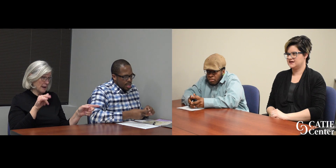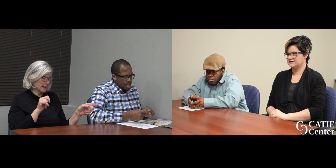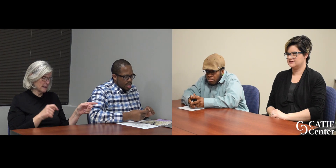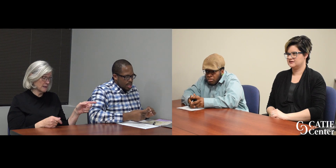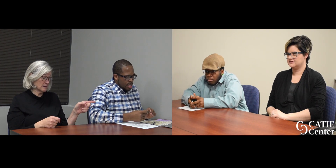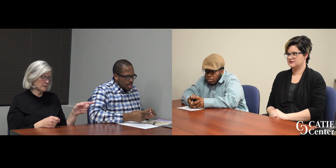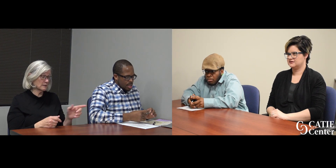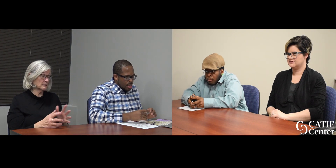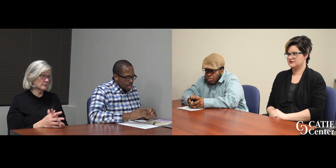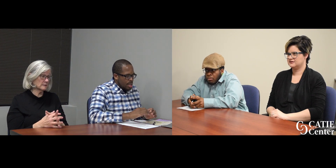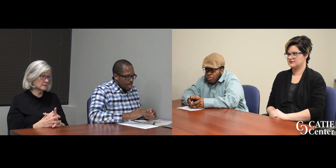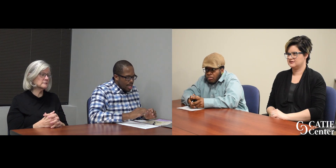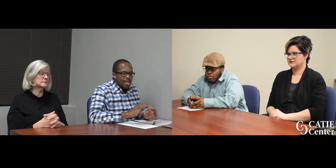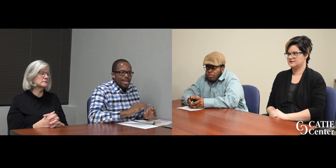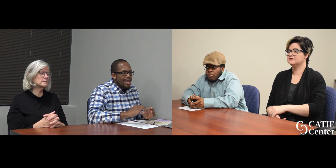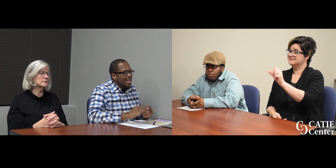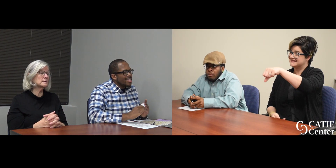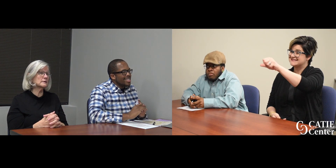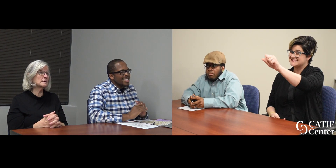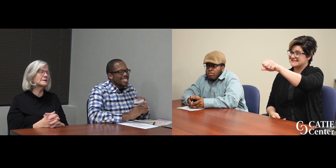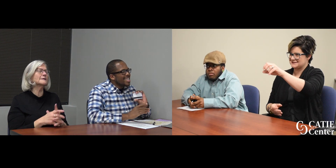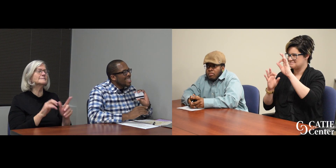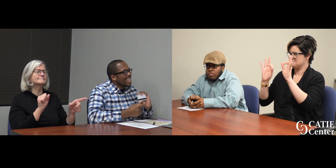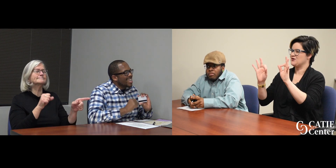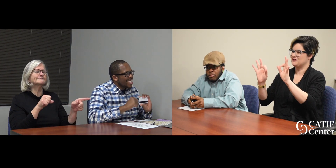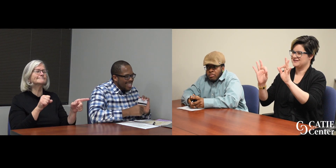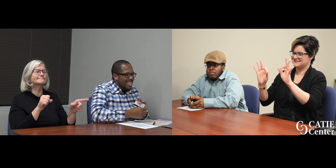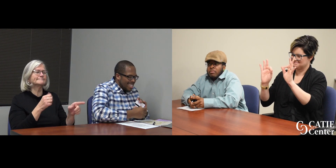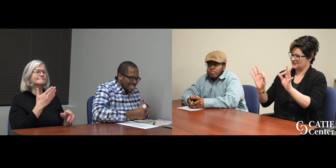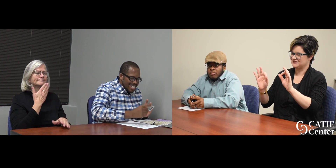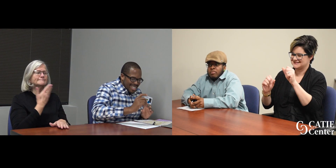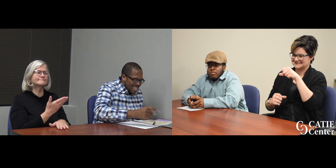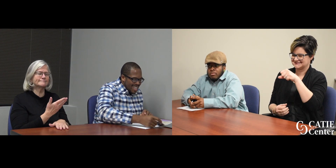Is that it? Yeah, this is it, exactly.